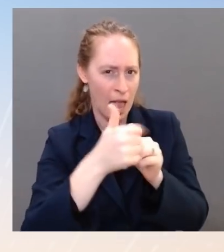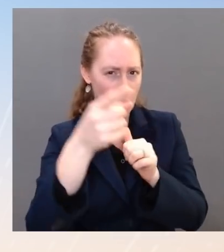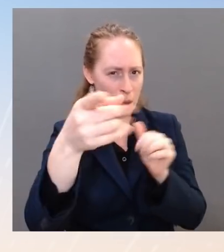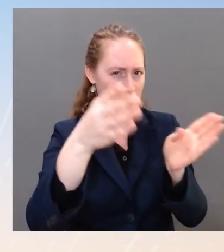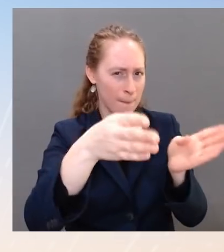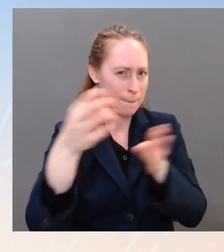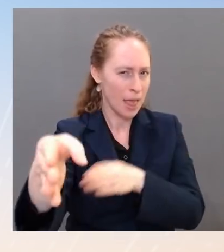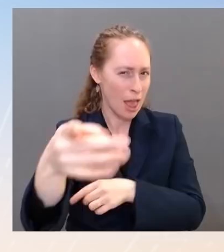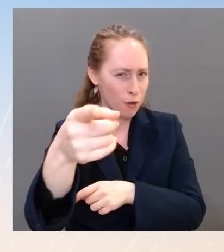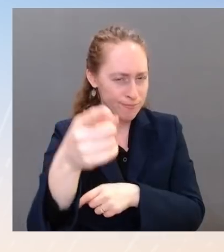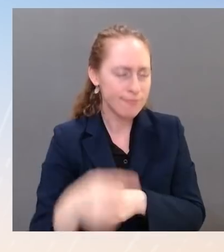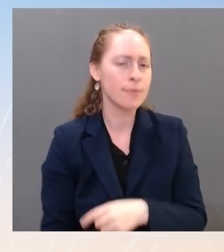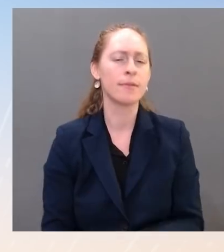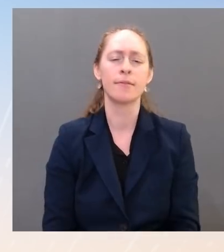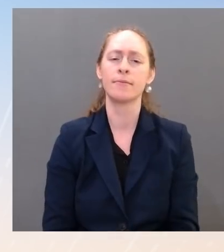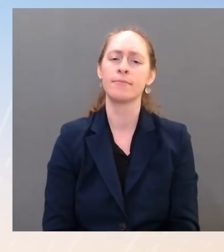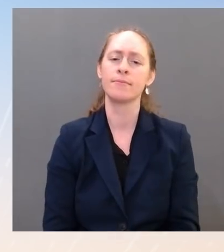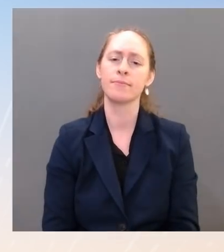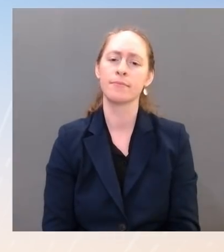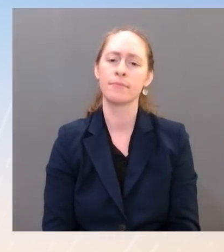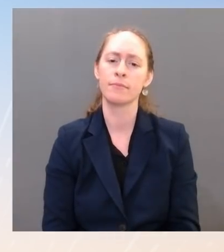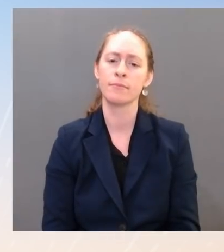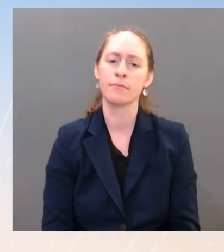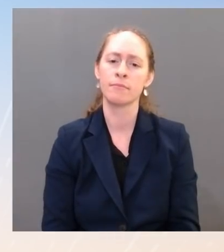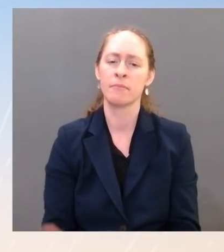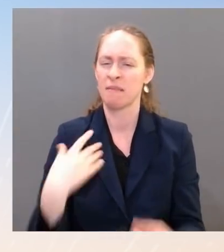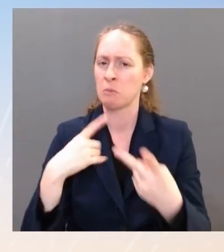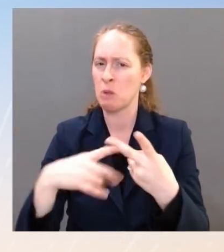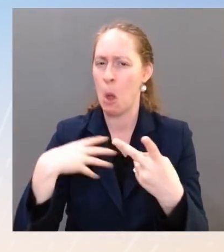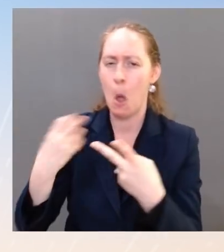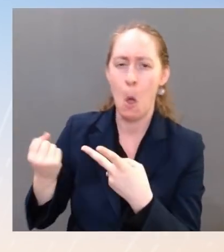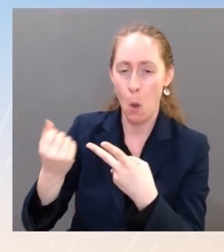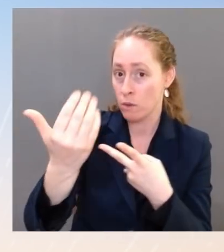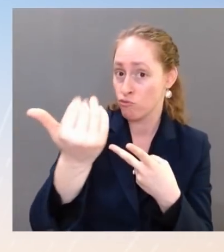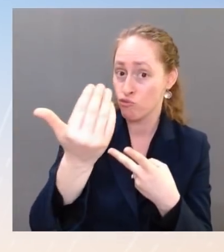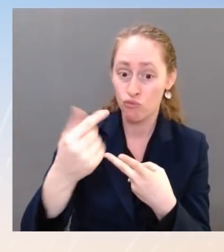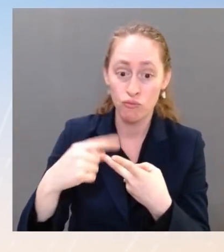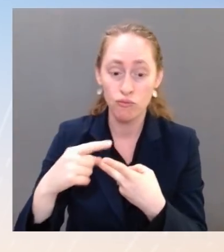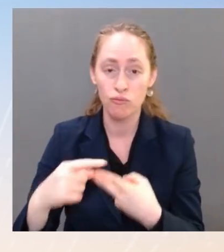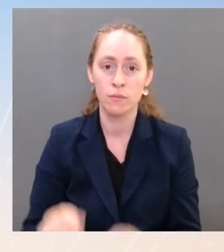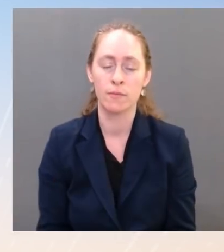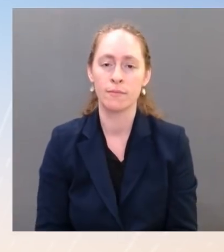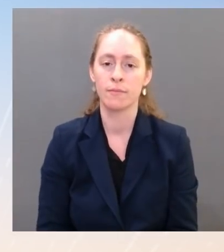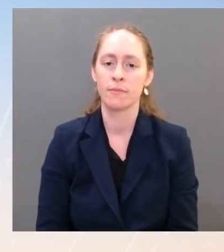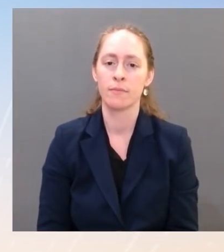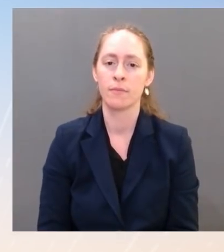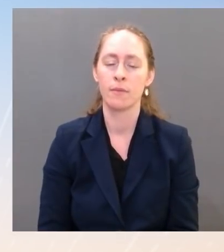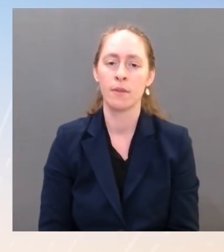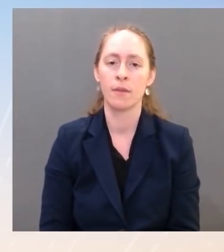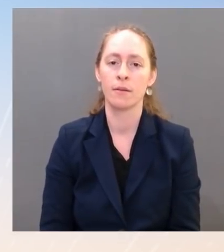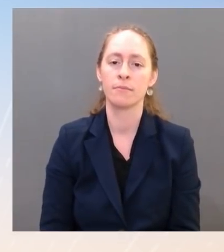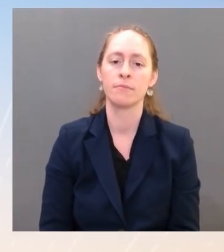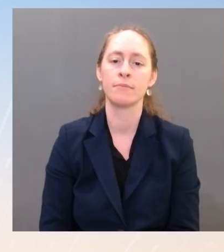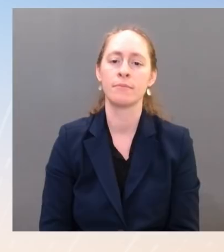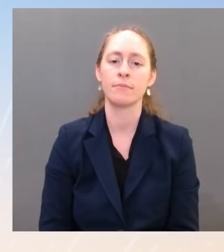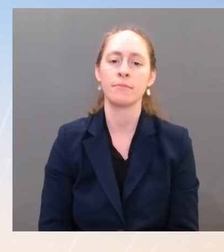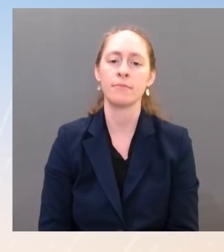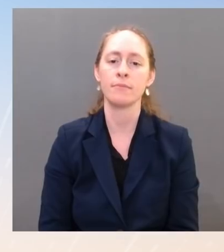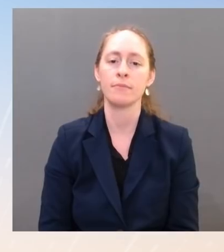Mr. Landrieu: First of all, it's a great question. One of the first things the president told me is that he wanted to make sure there was no waste, fraud and abuse and reminded me of the work